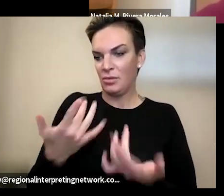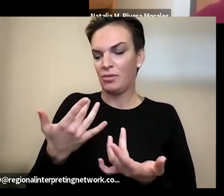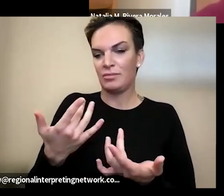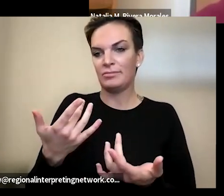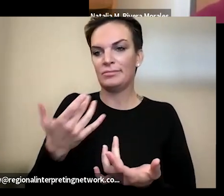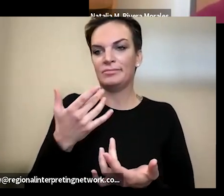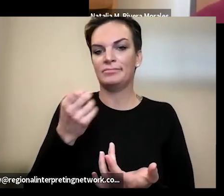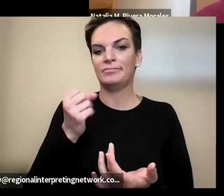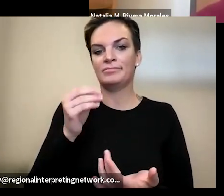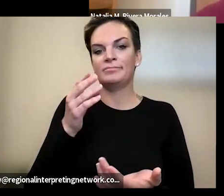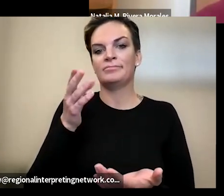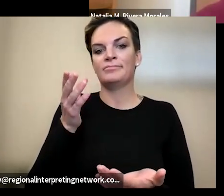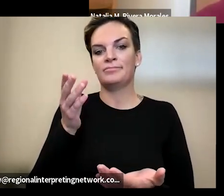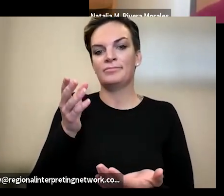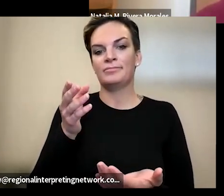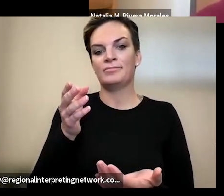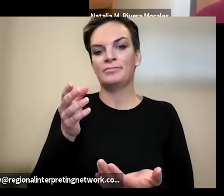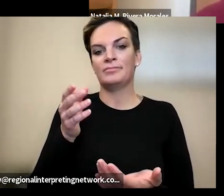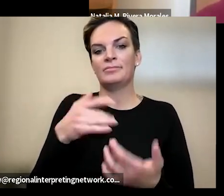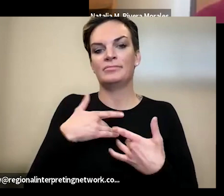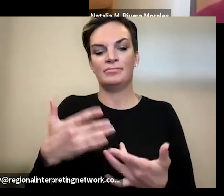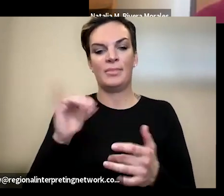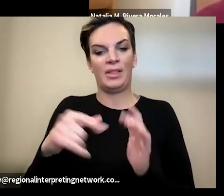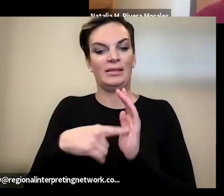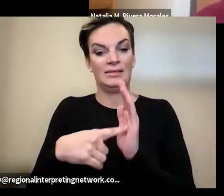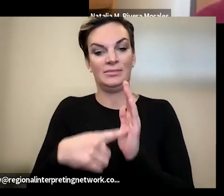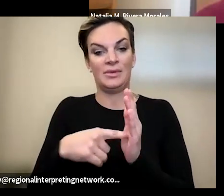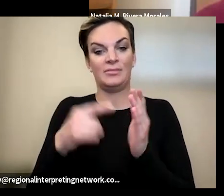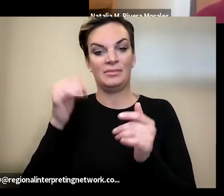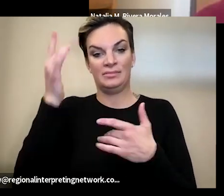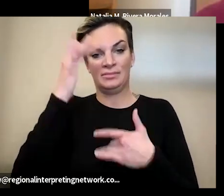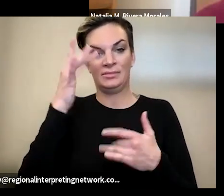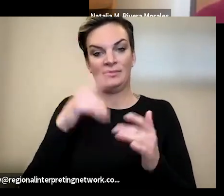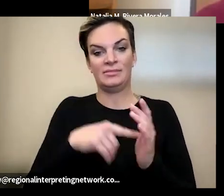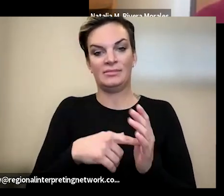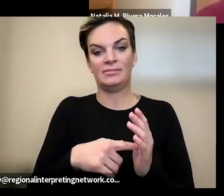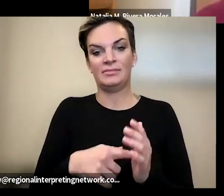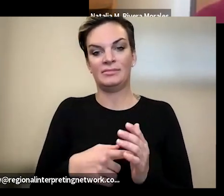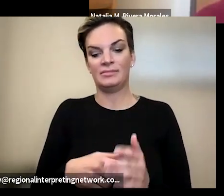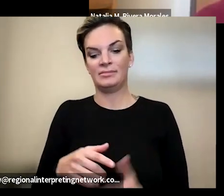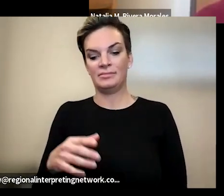So, autoimmune diseases, a lot of the symptoms are a lot, or I should say a lot of the treatment is sort